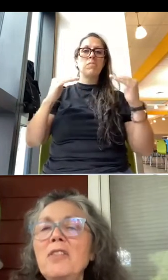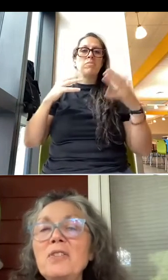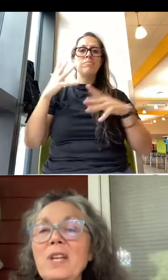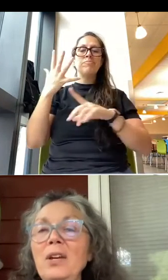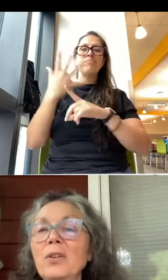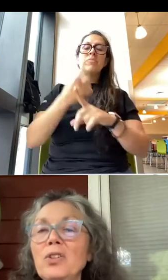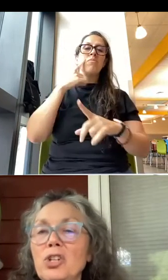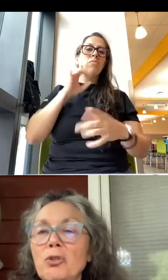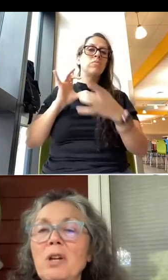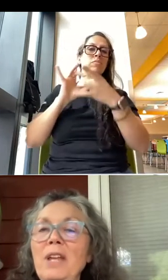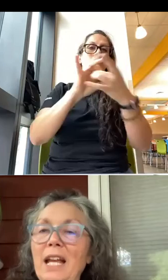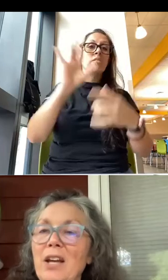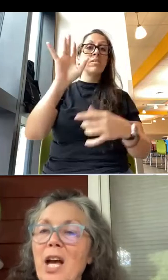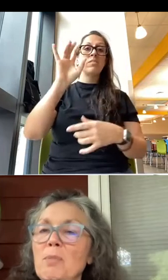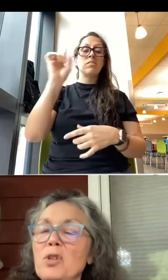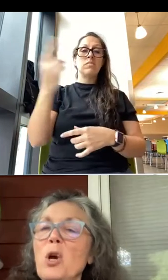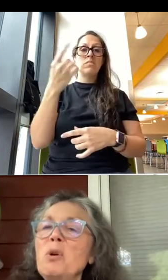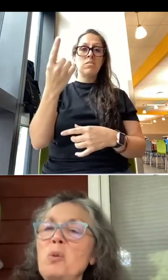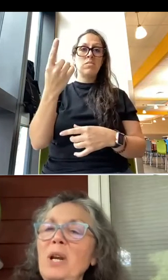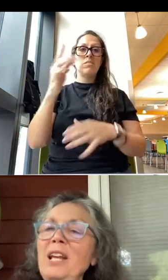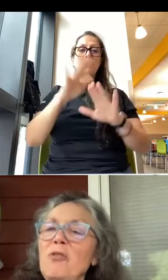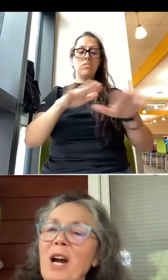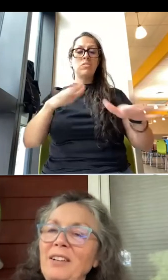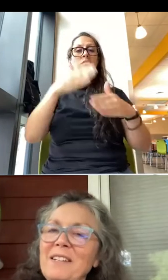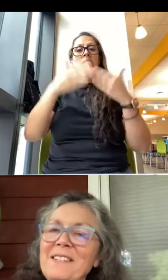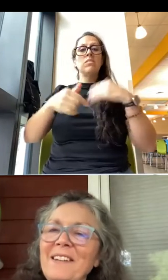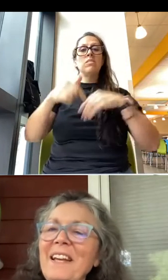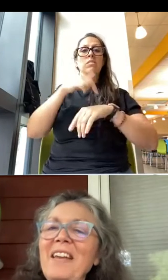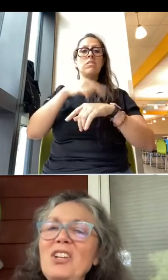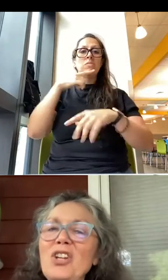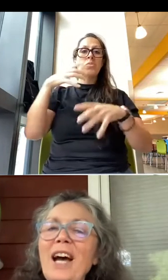Their single, "Children of the End Times," was a winning finalist in the John